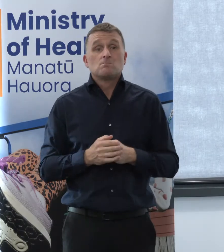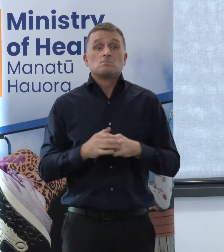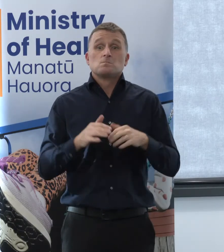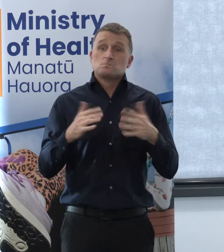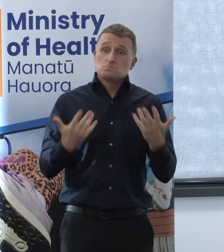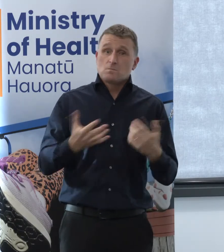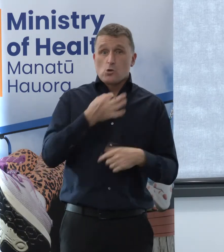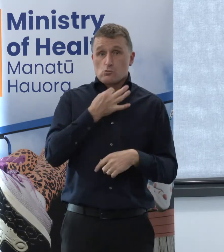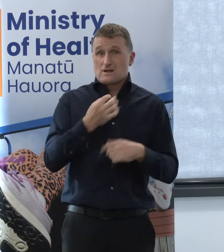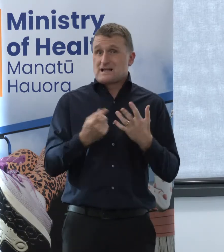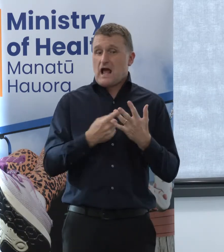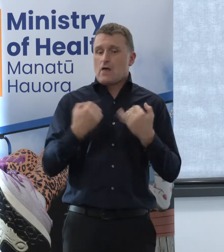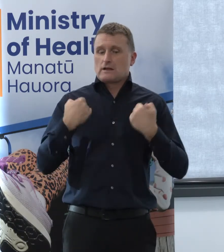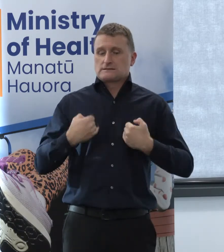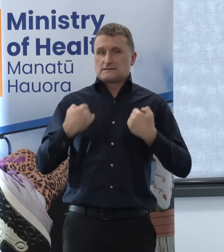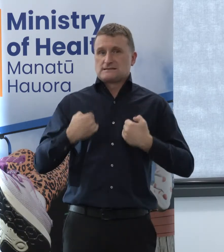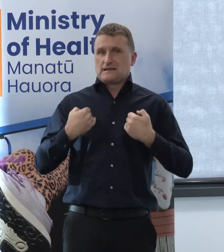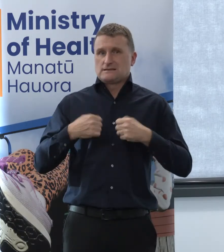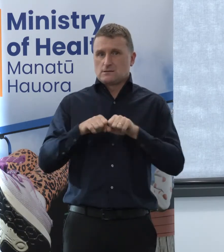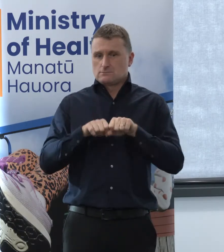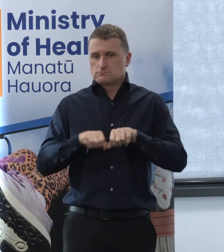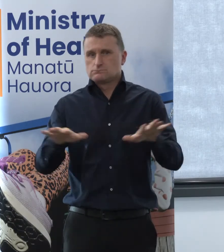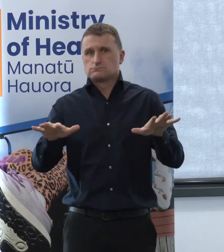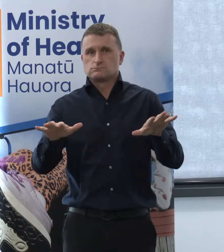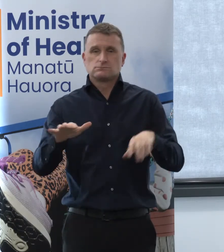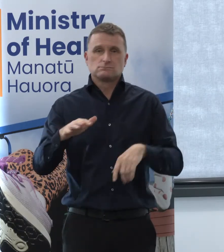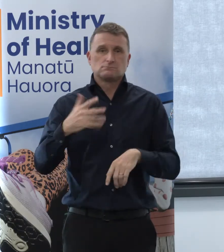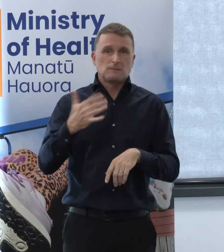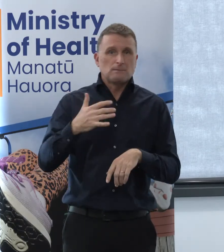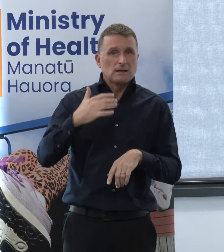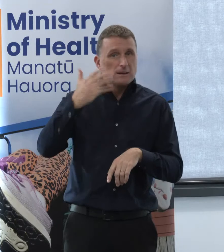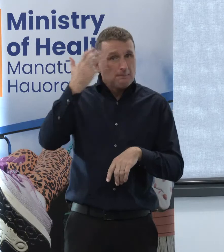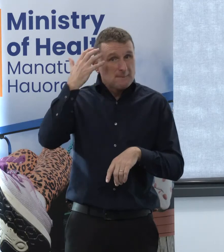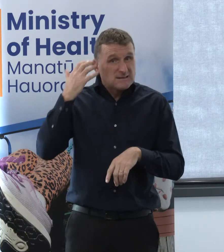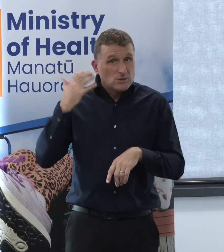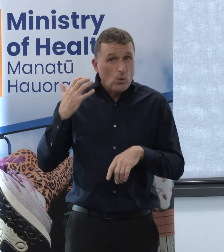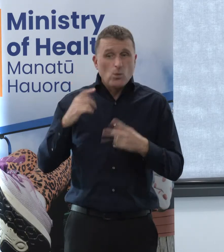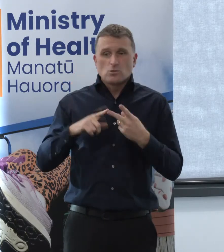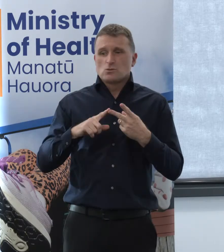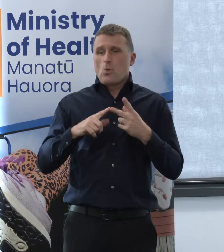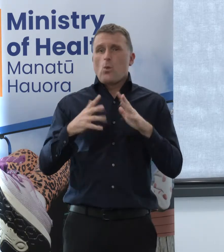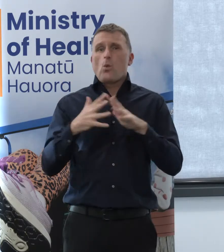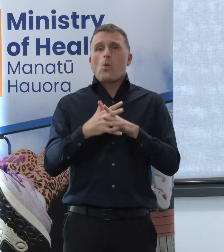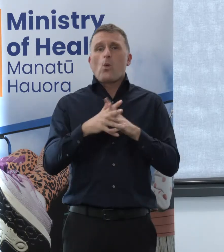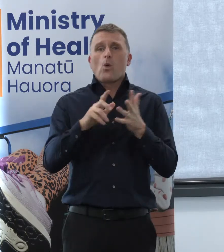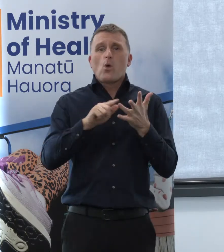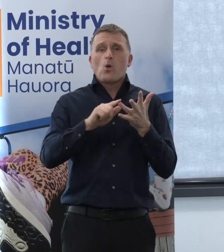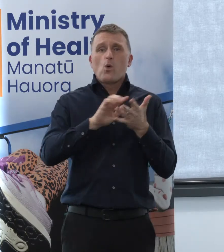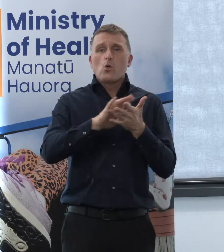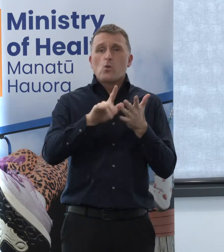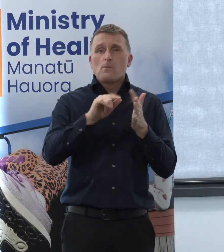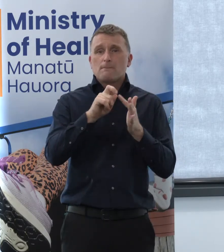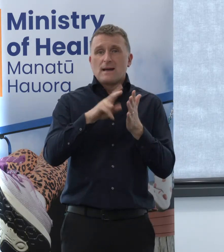And in addition, there is always a risk of other diseases occurring, particularly measles